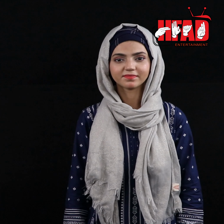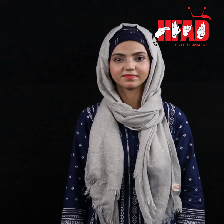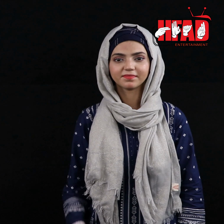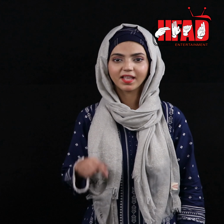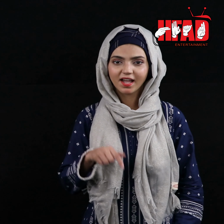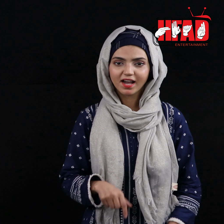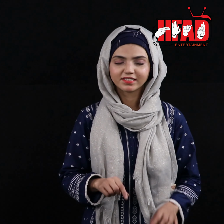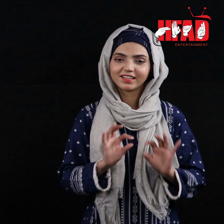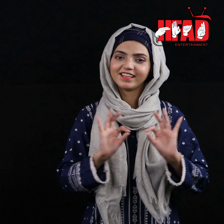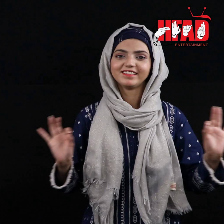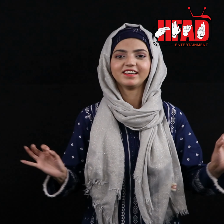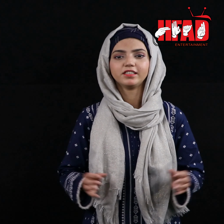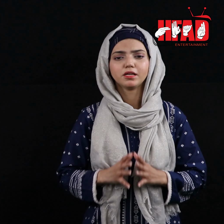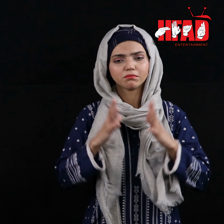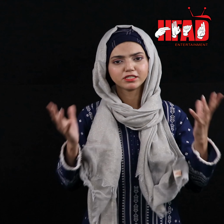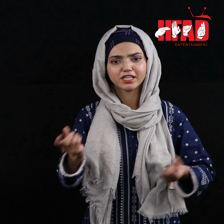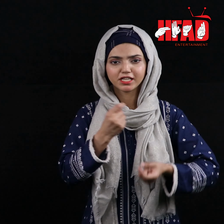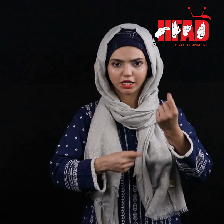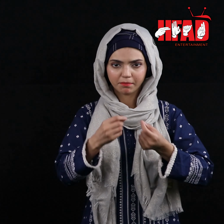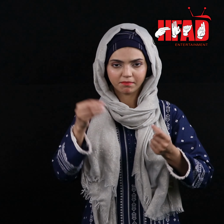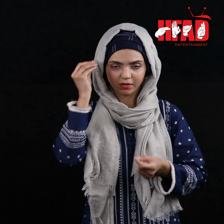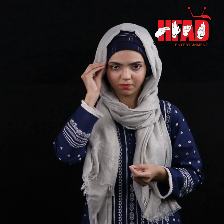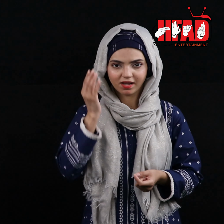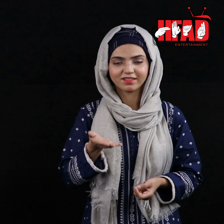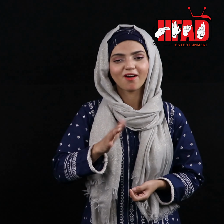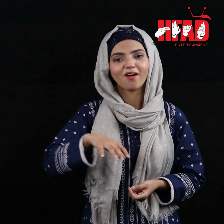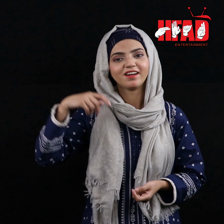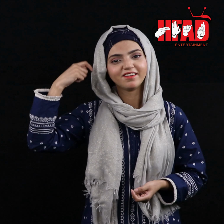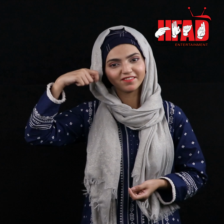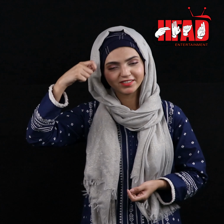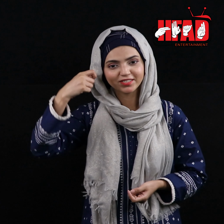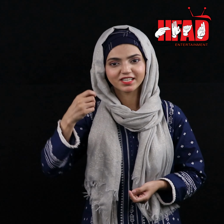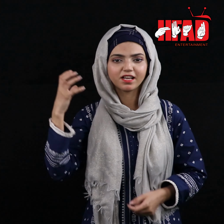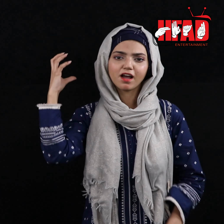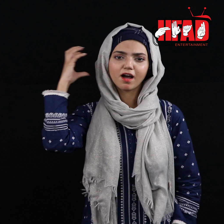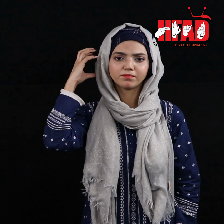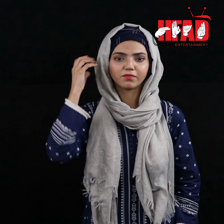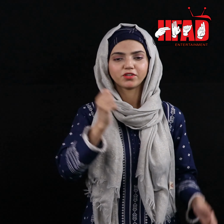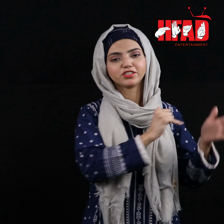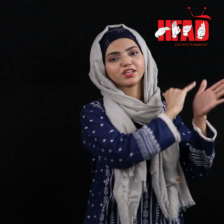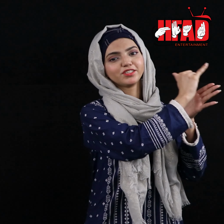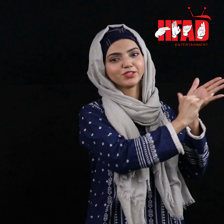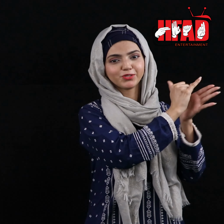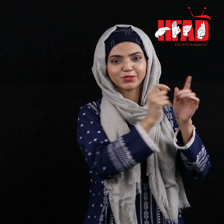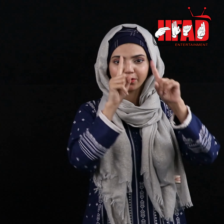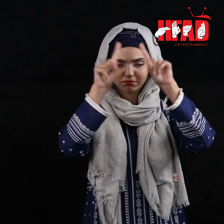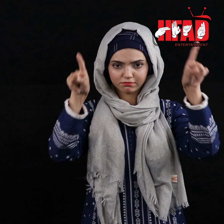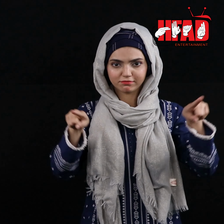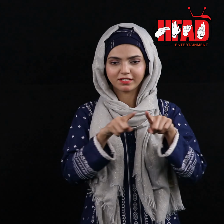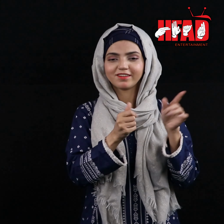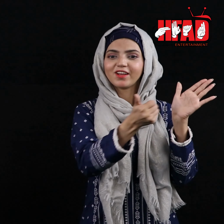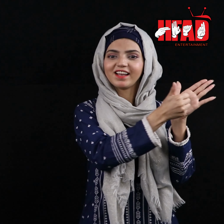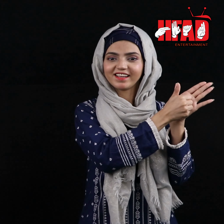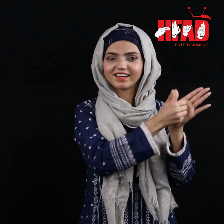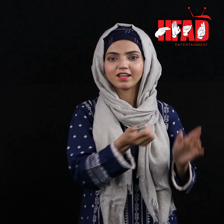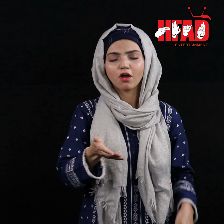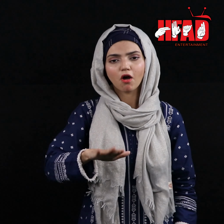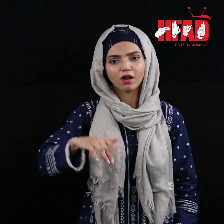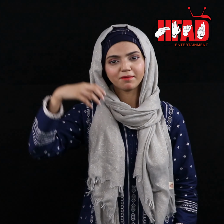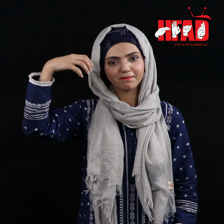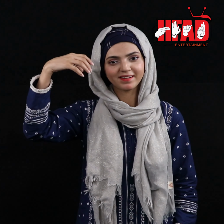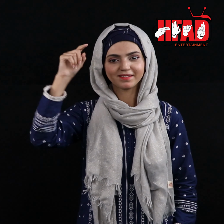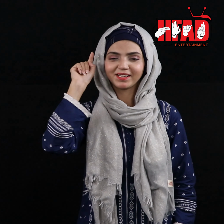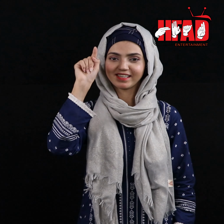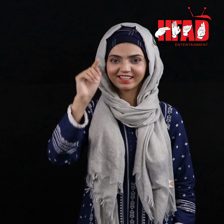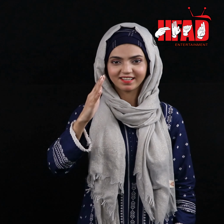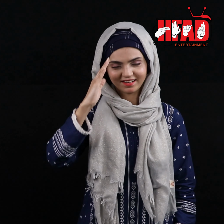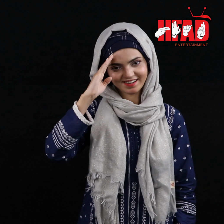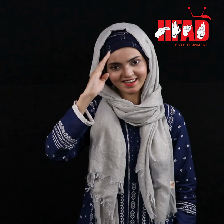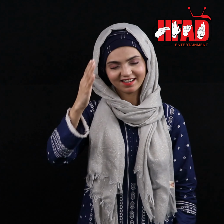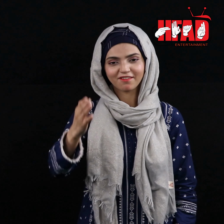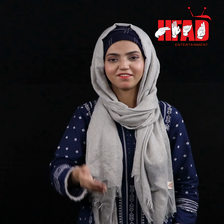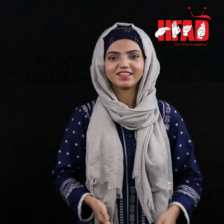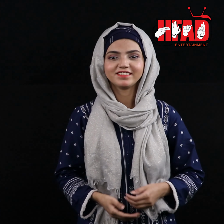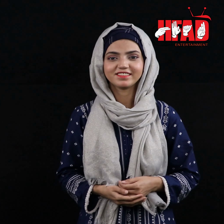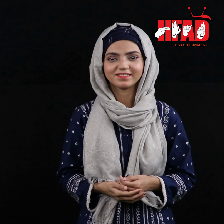For more information & videos, Like 👍HFAD Channel